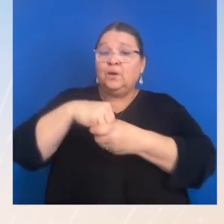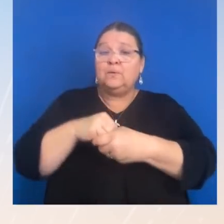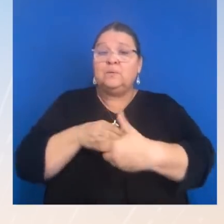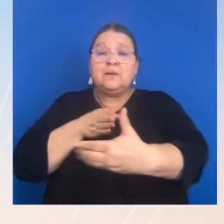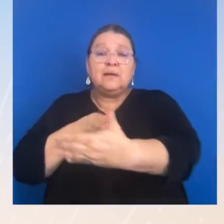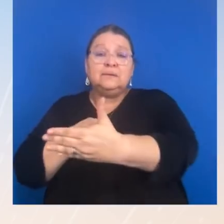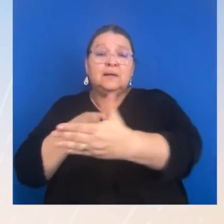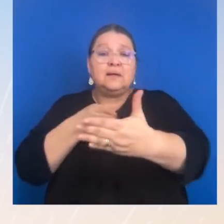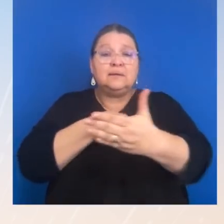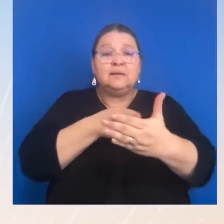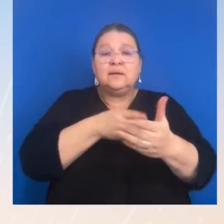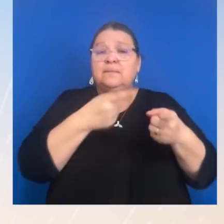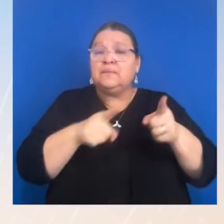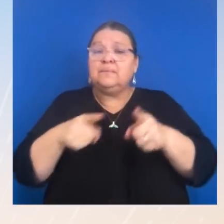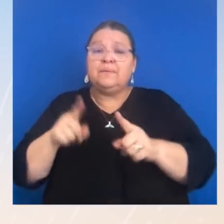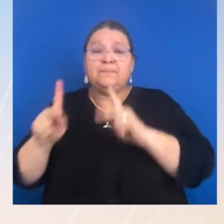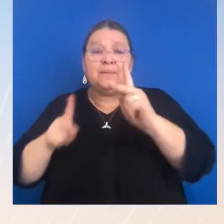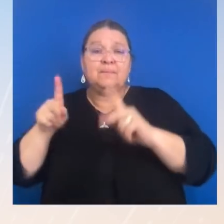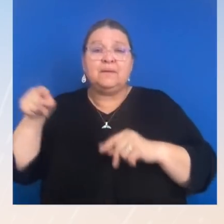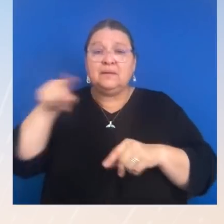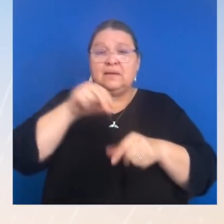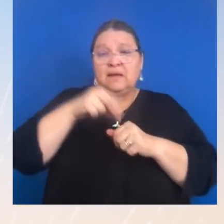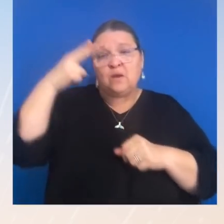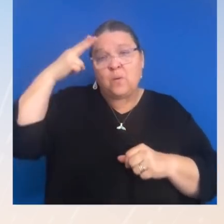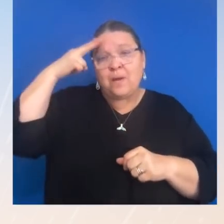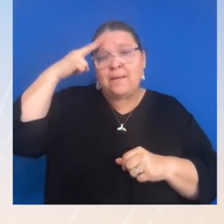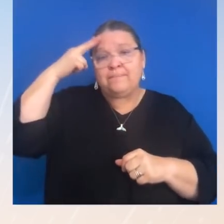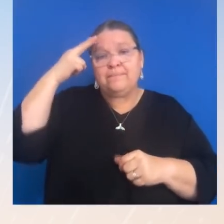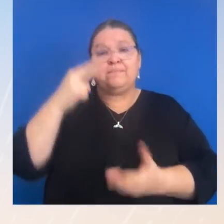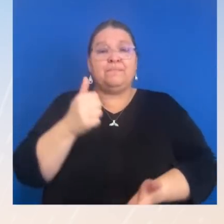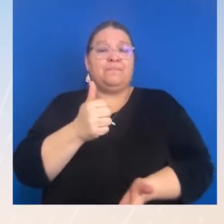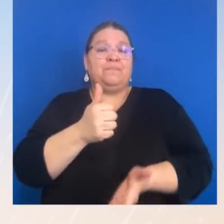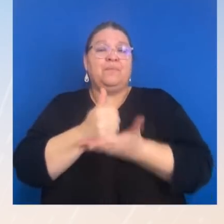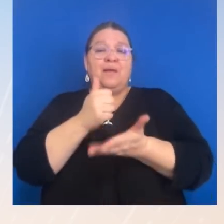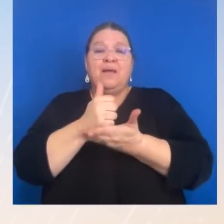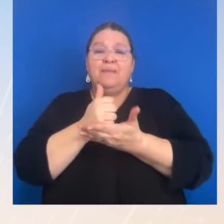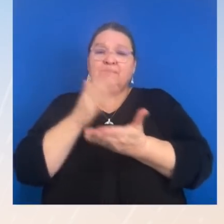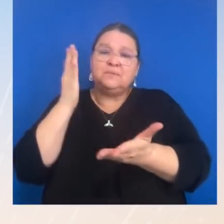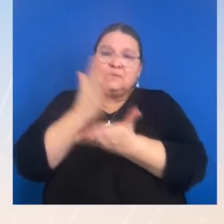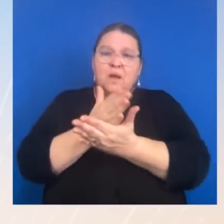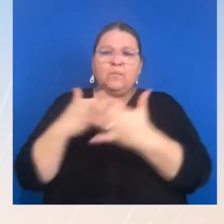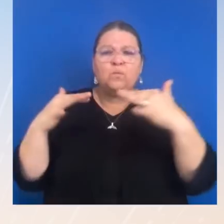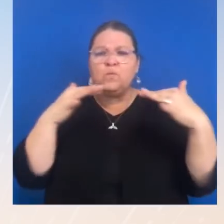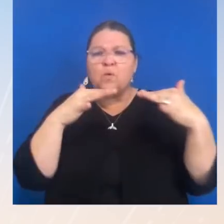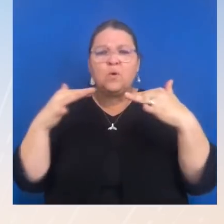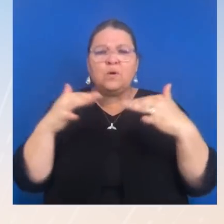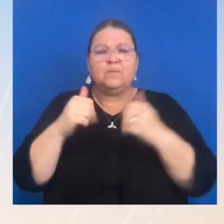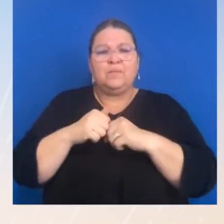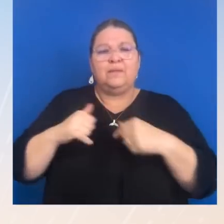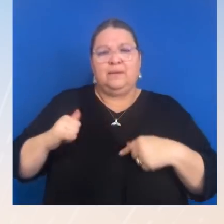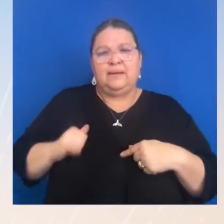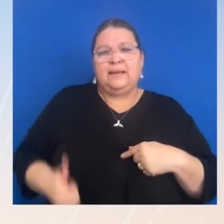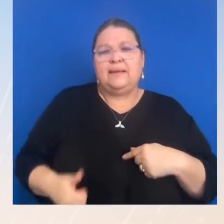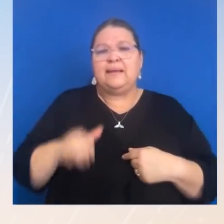ensuring the stability of global energy supplies. And the President's focus is really on our relationship moving forward: